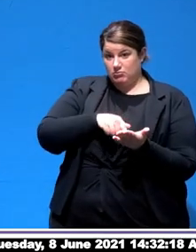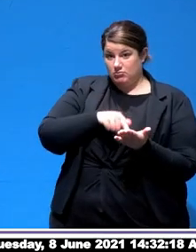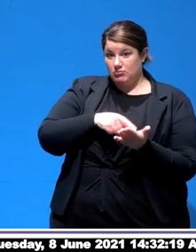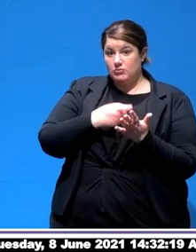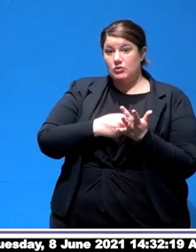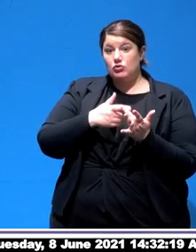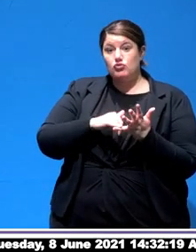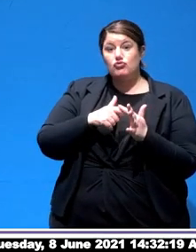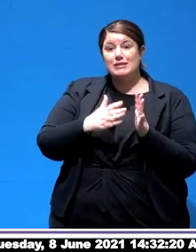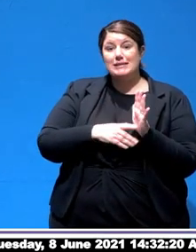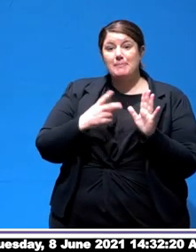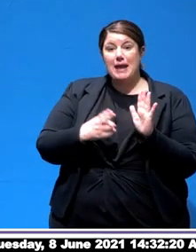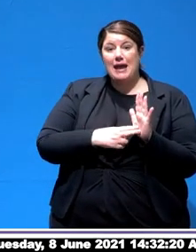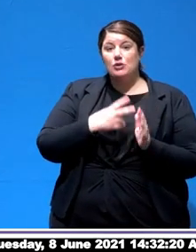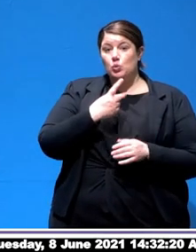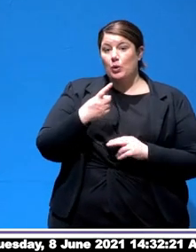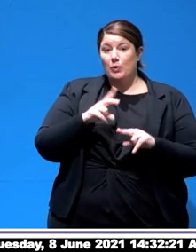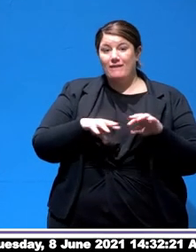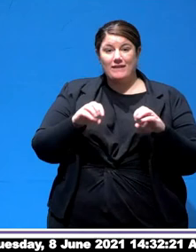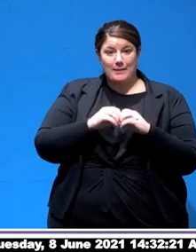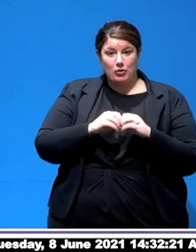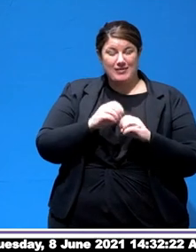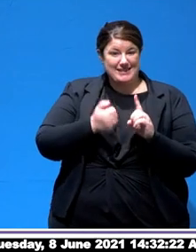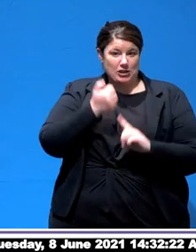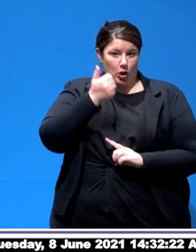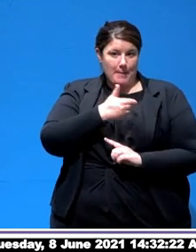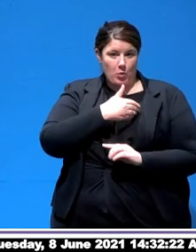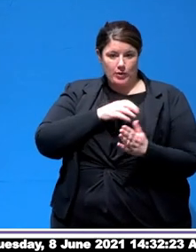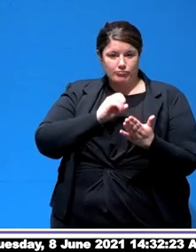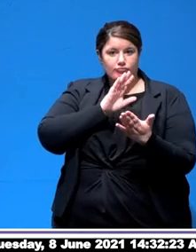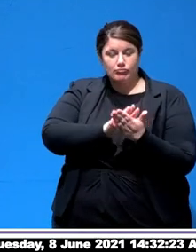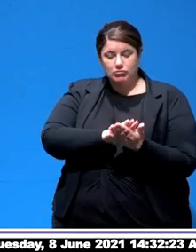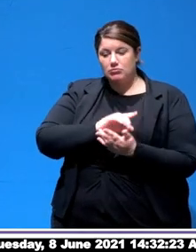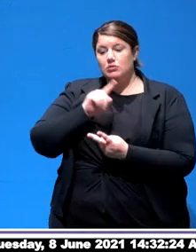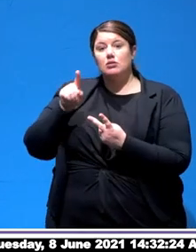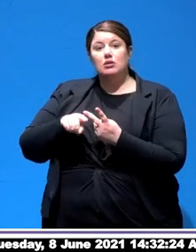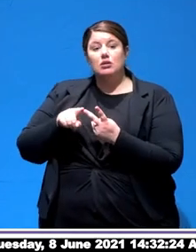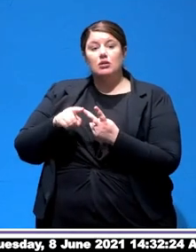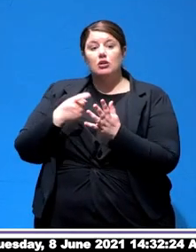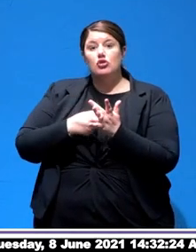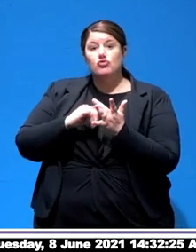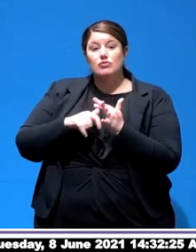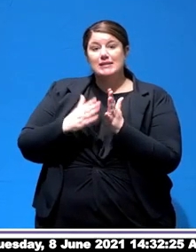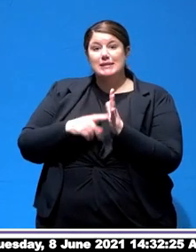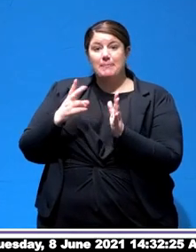February, that is the Thursday, 6.00 am; and the RiskMan received on the Monday,